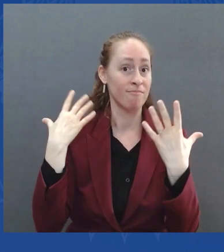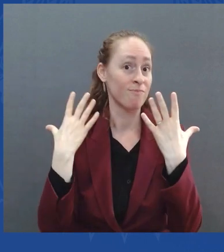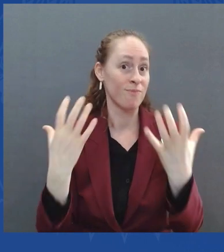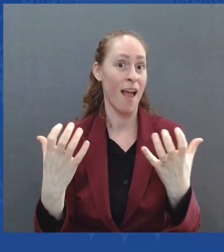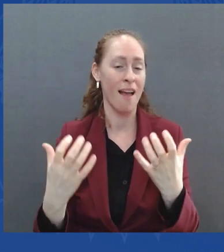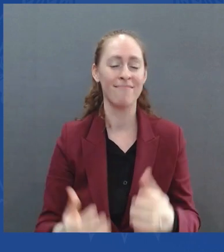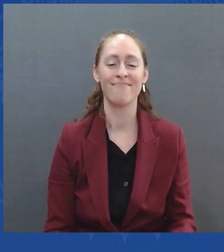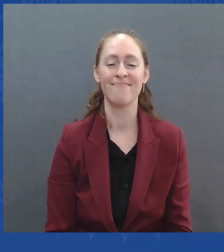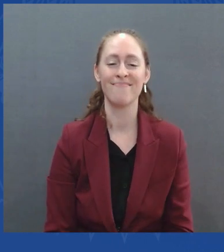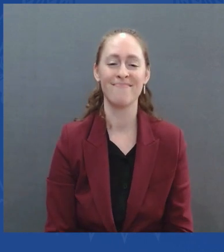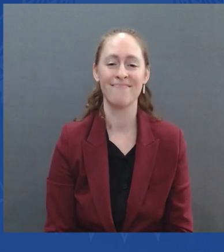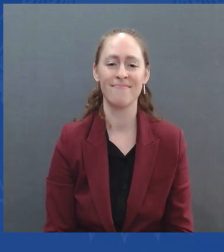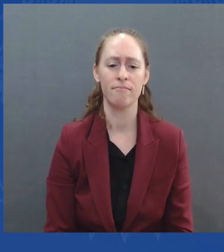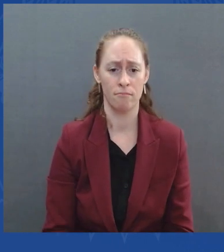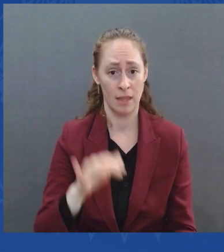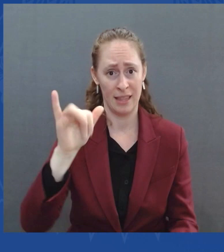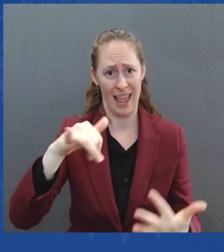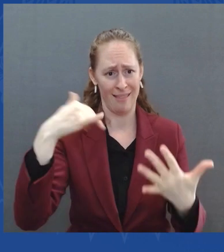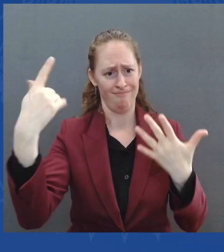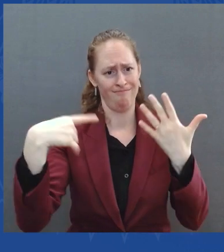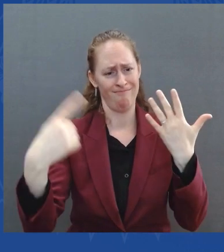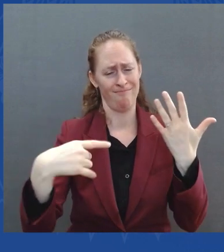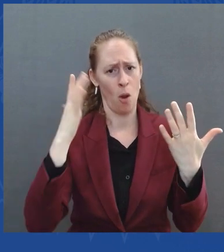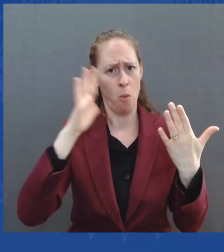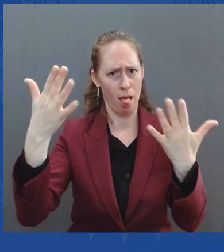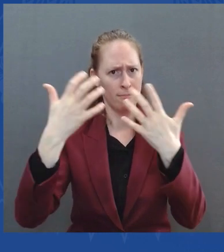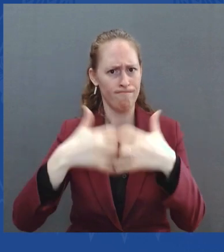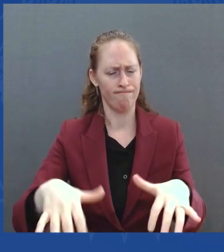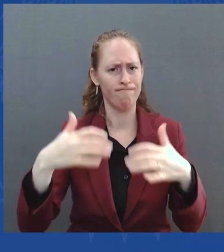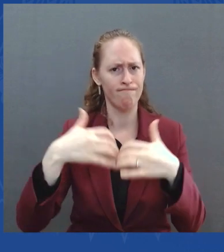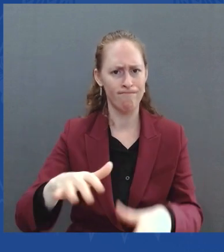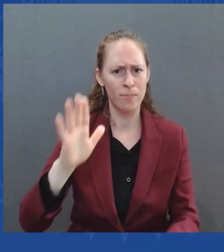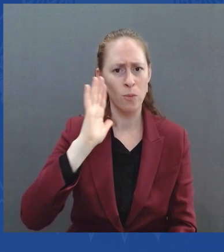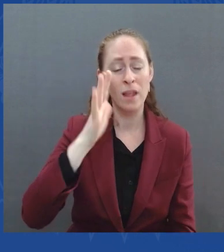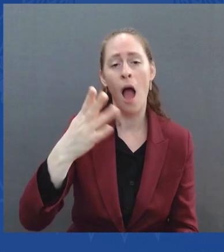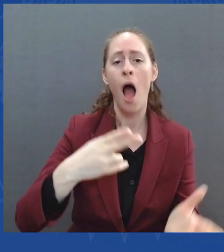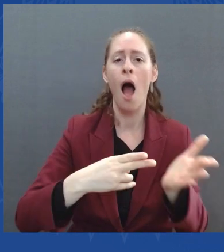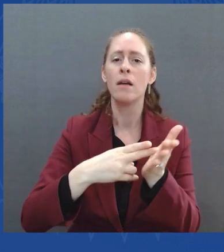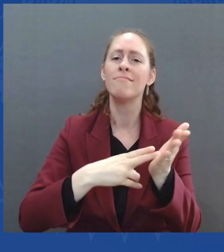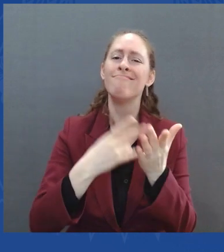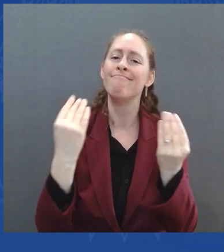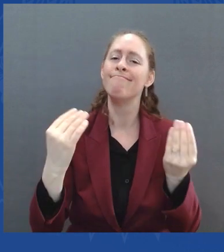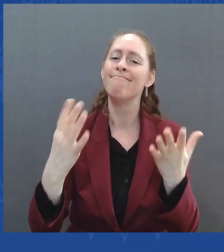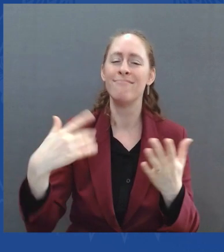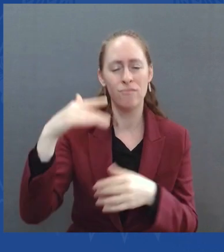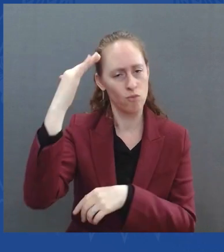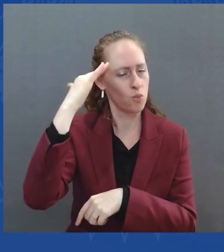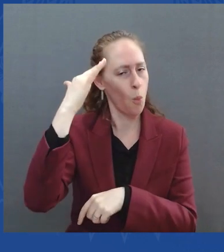And I'll continue to fight for these commonsense improvements. But today, we enshrine in law our recognition